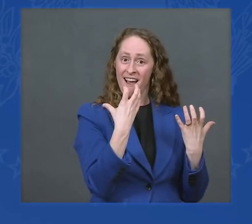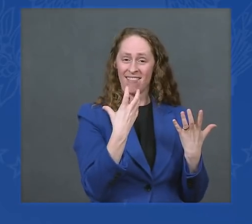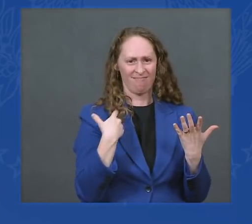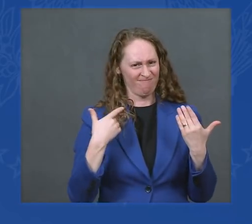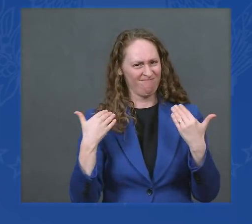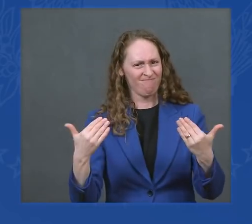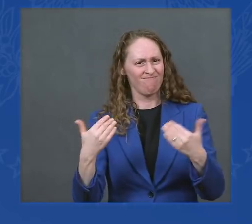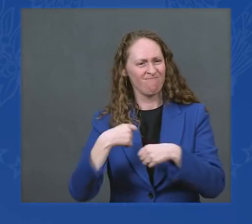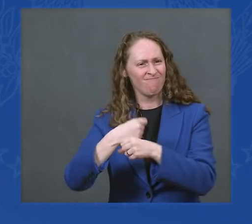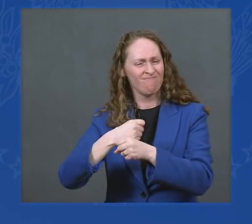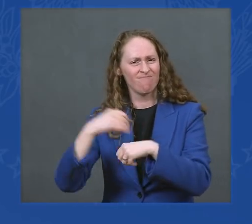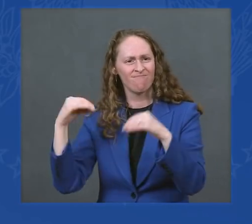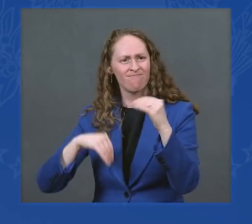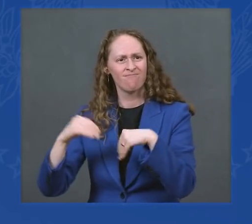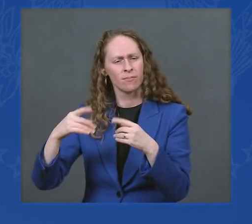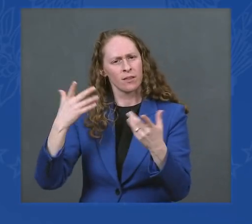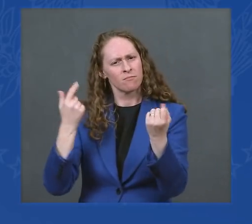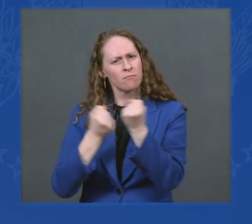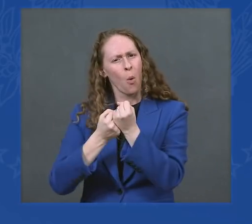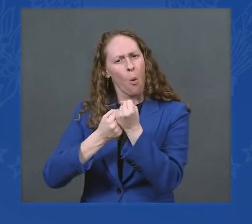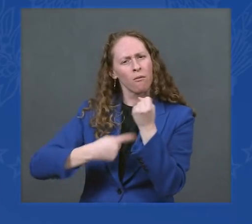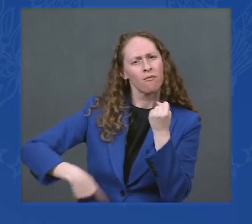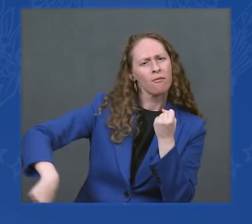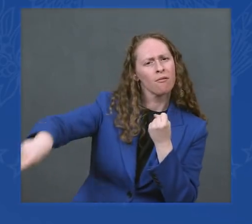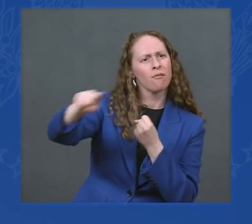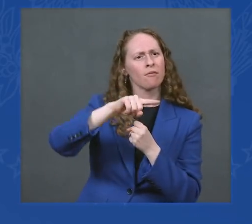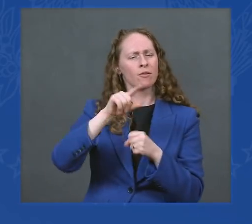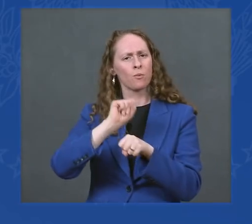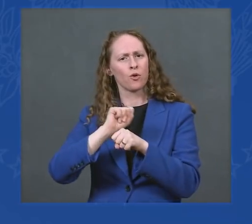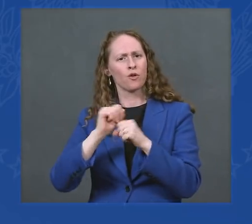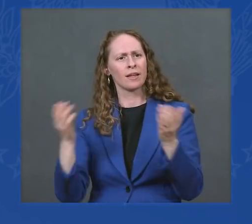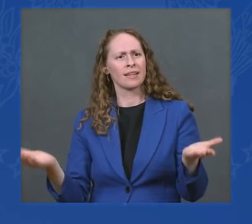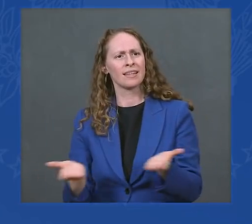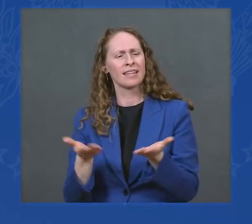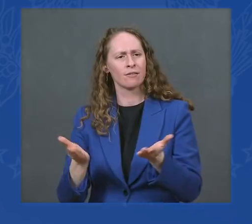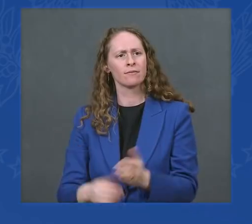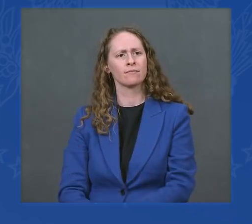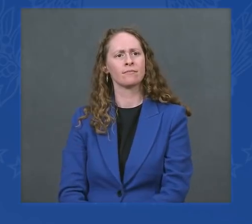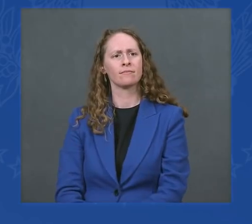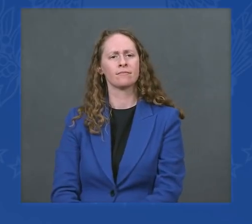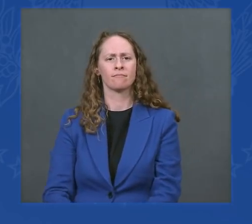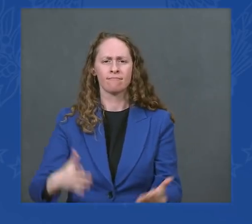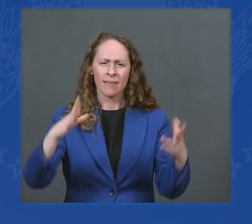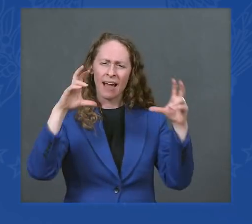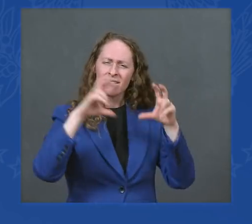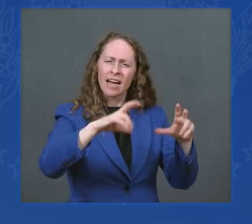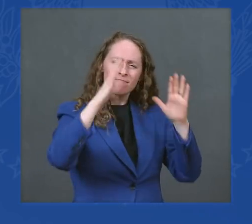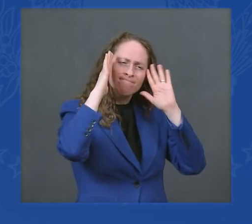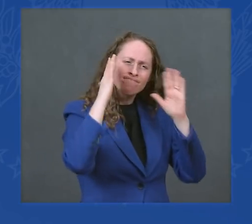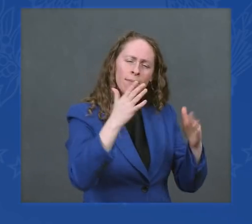earning good pay and benefits and the right to organize. Today's announcement is part of the drumbeat of jobs